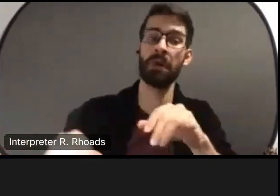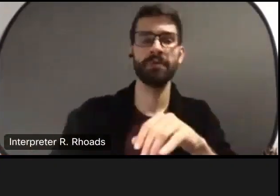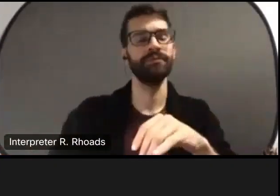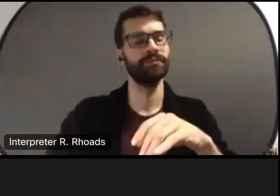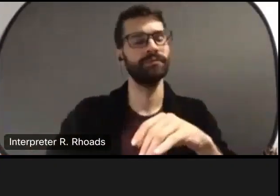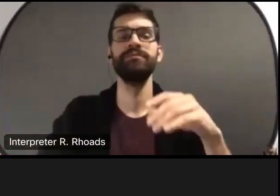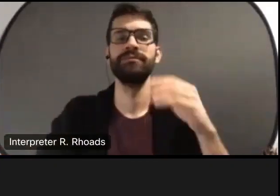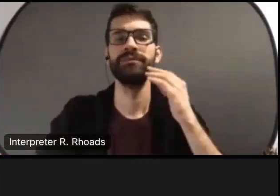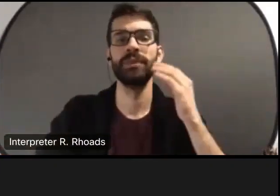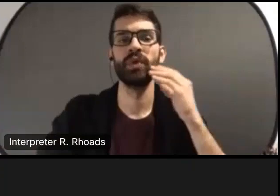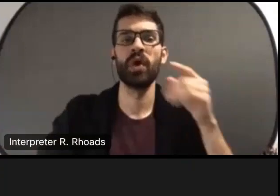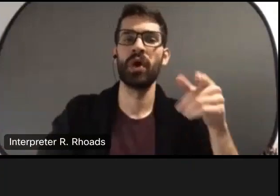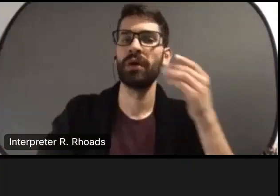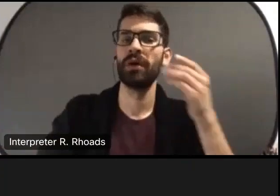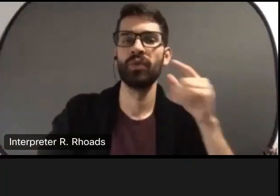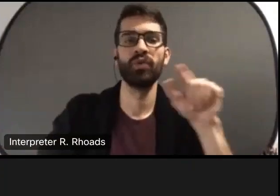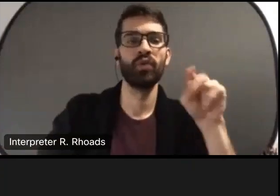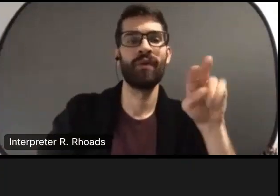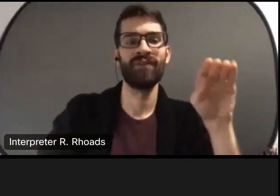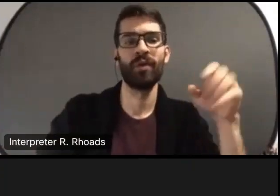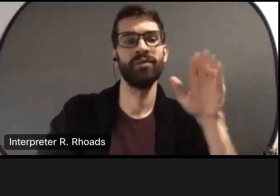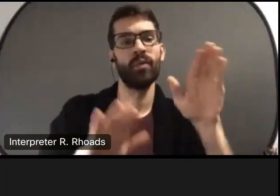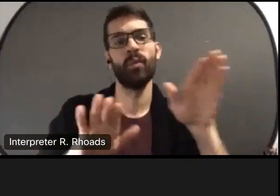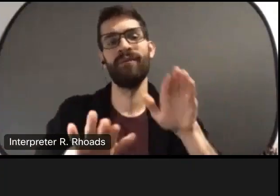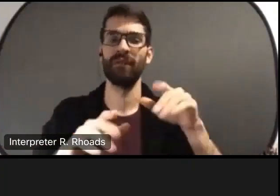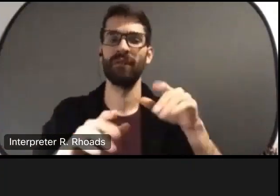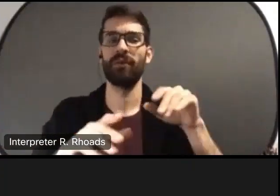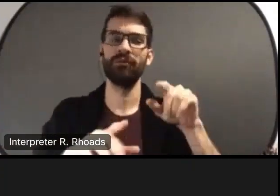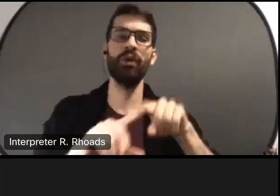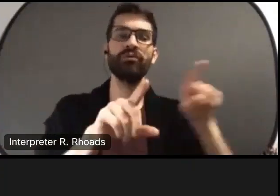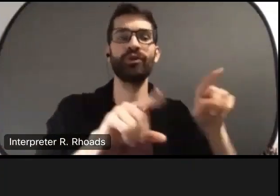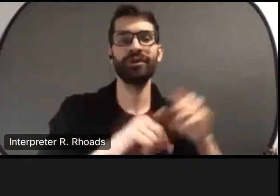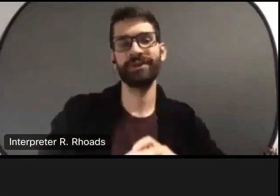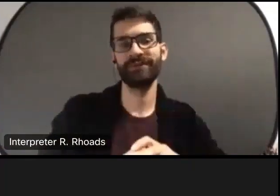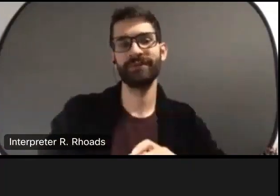Google Voice is a wonderful alternative. (Fast) You're correct. Yes, that is correct and I believe